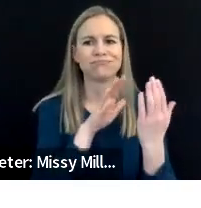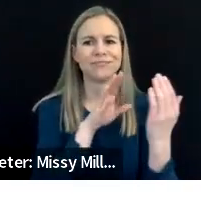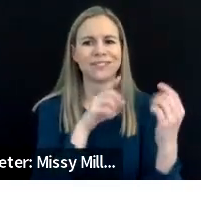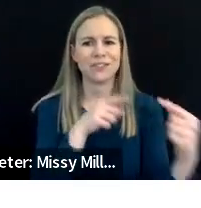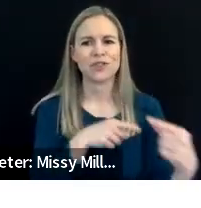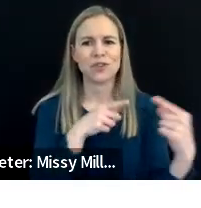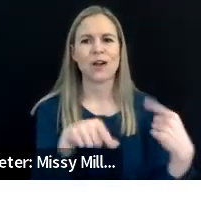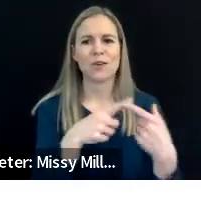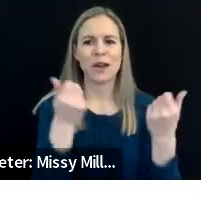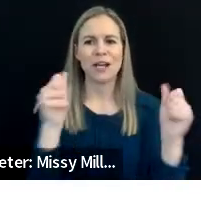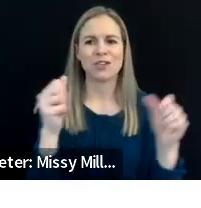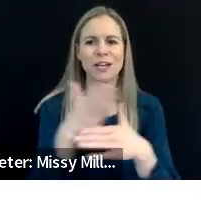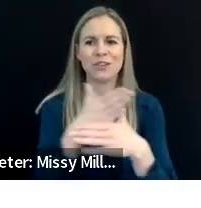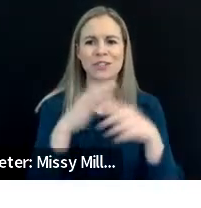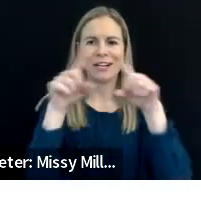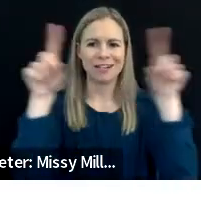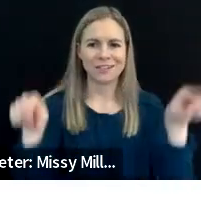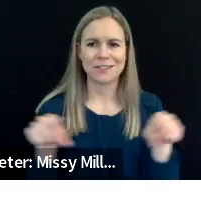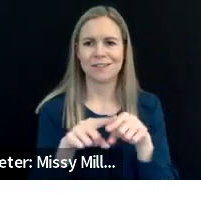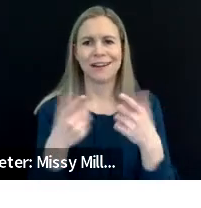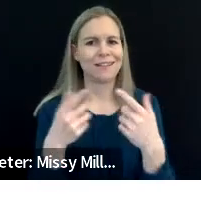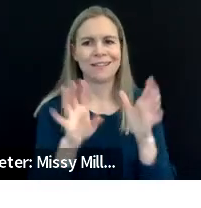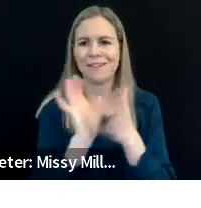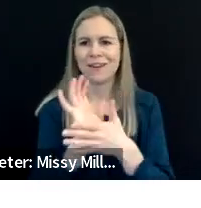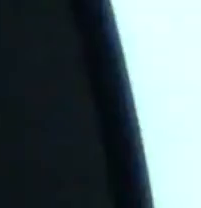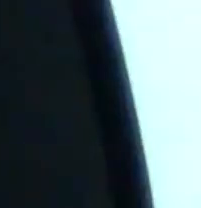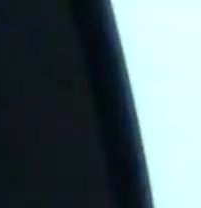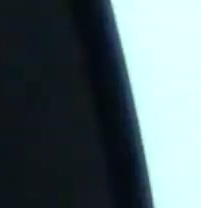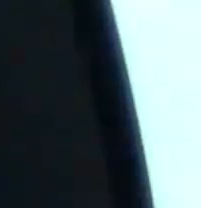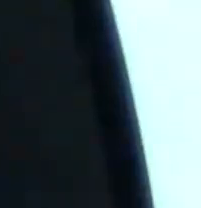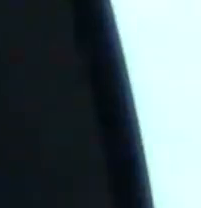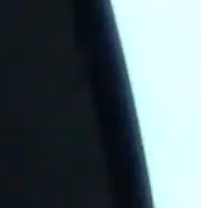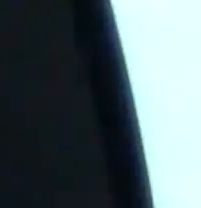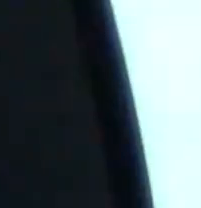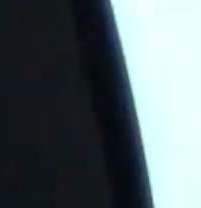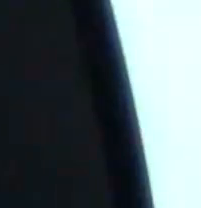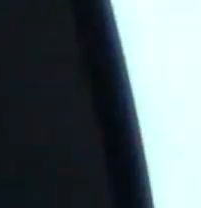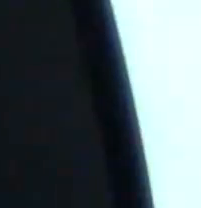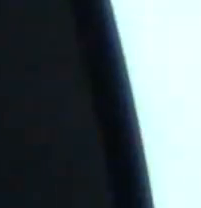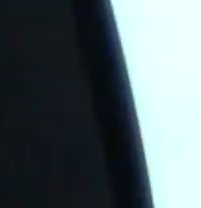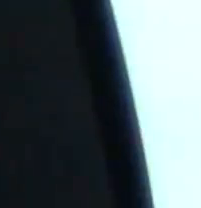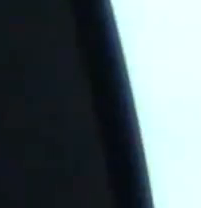So, I'm gonna pause my share and then. Oh, now I can see everybody.